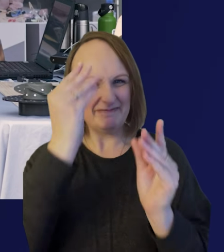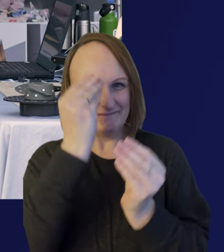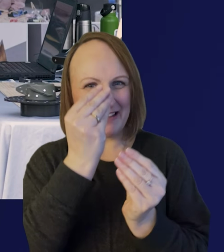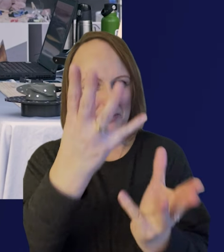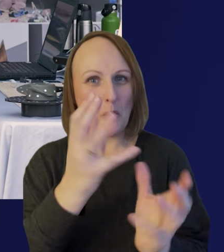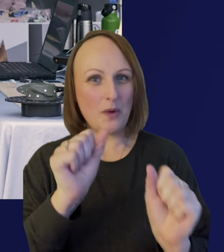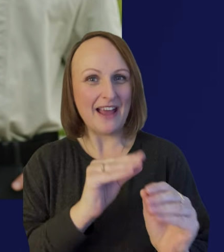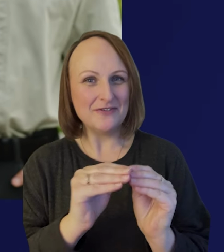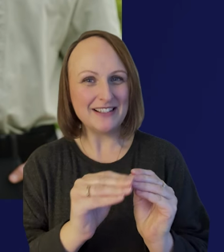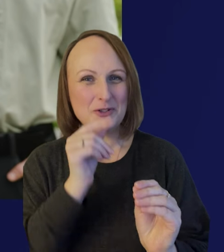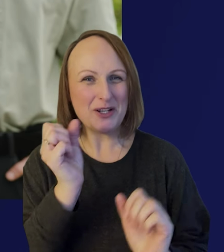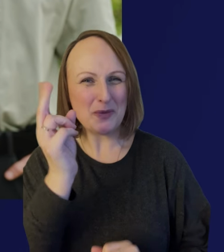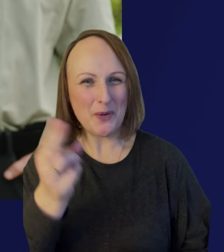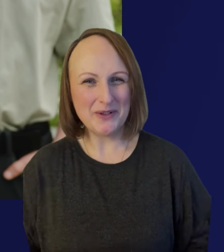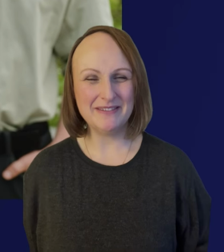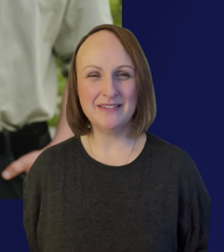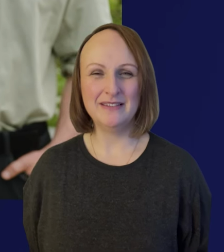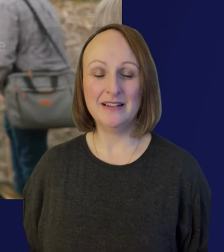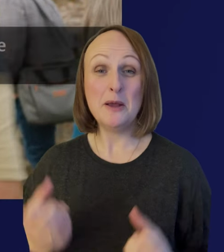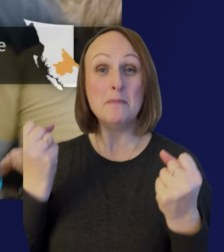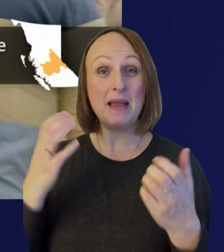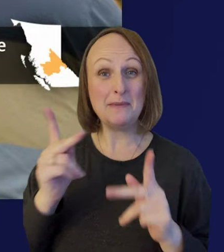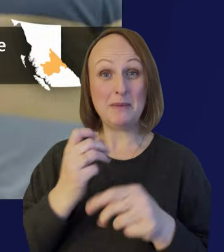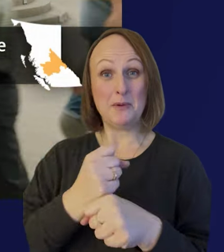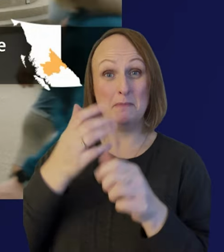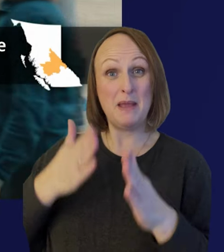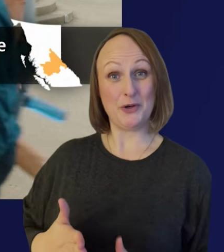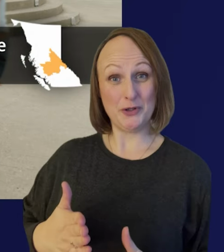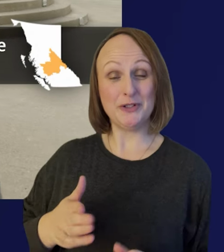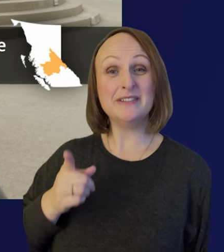(BELINDA): A lot of makers have that philosophy that everything is, in fact, a resource,